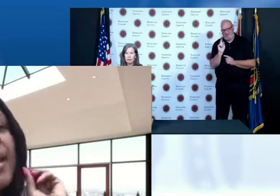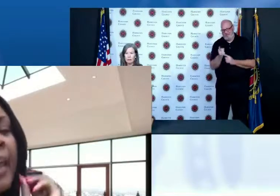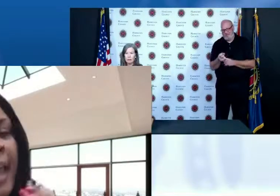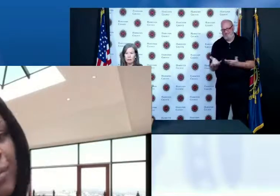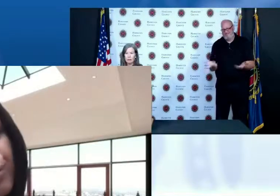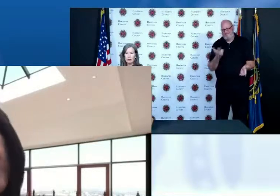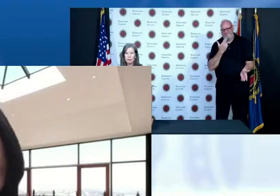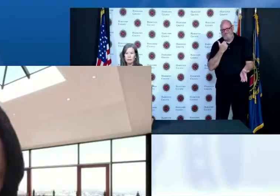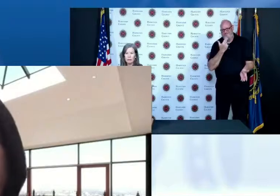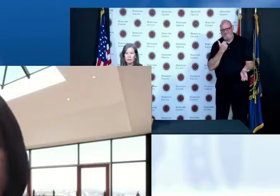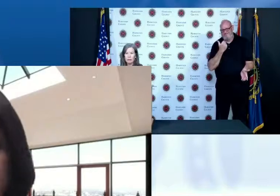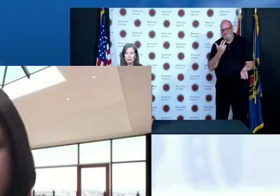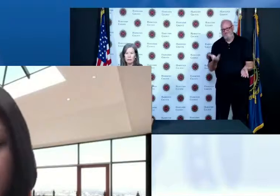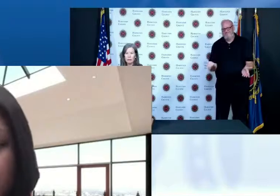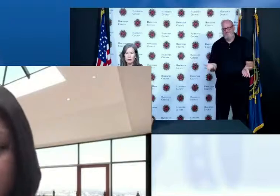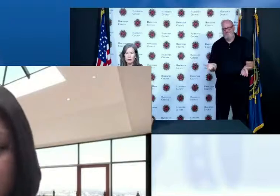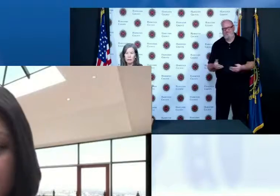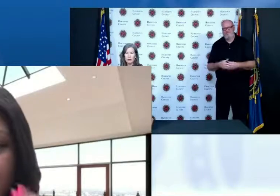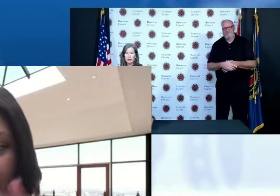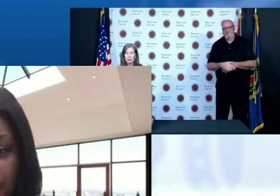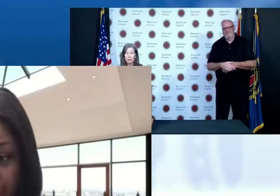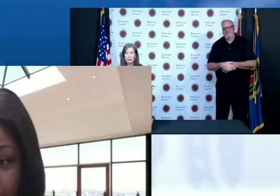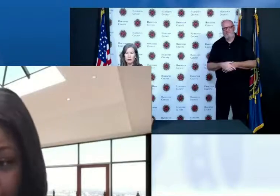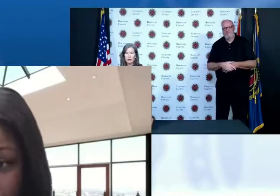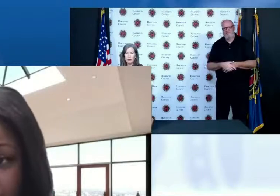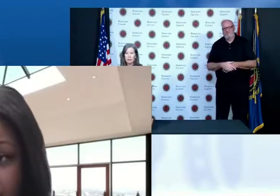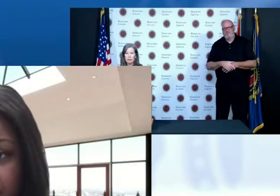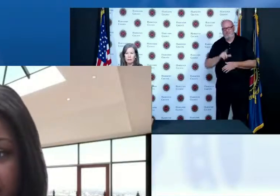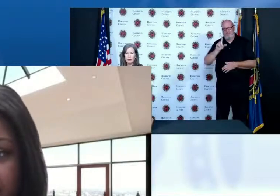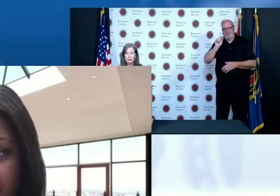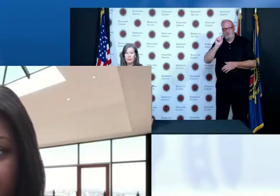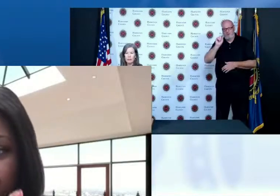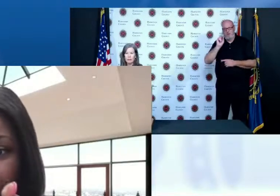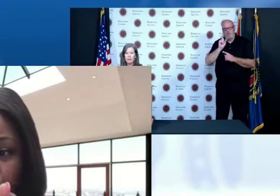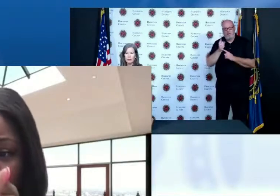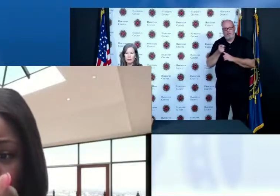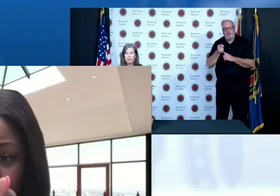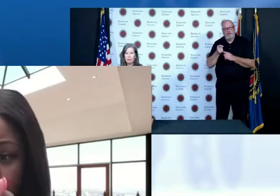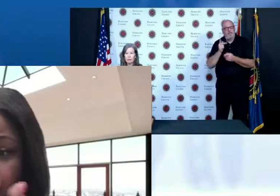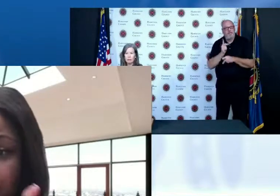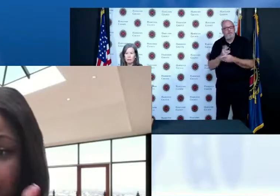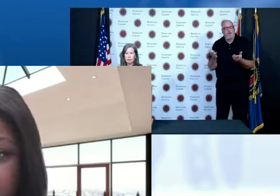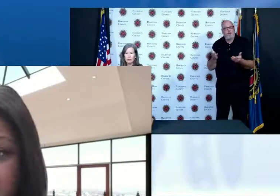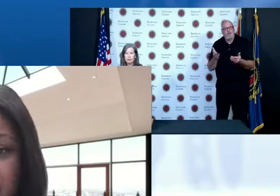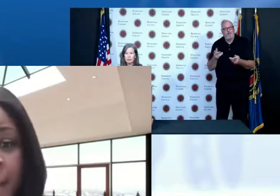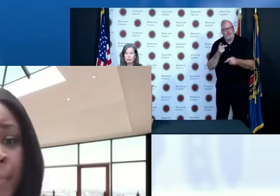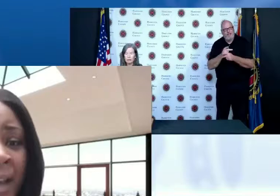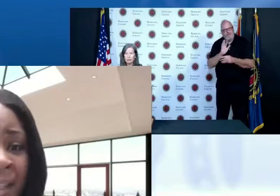accountable for your family your friends Ali's mom and dad who were immunocompromised my son